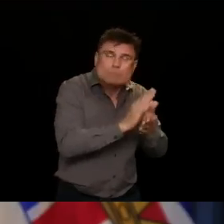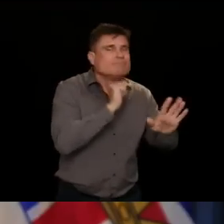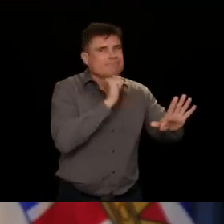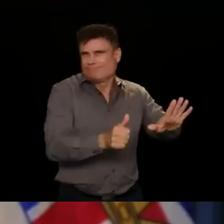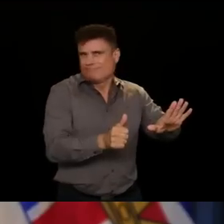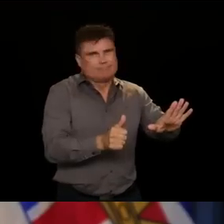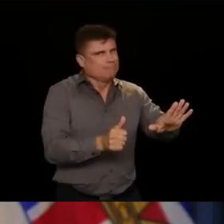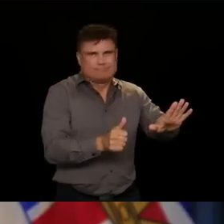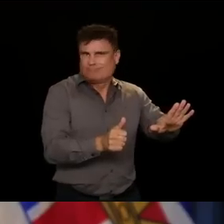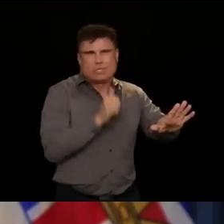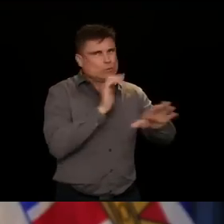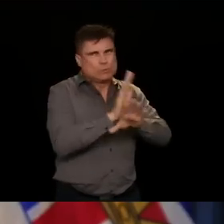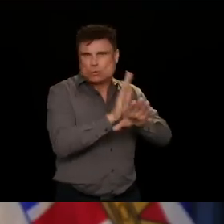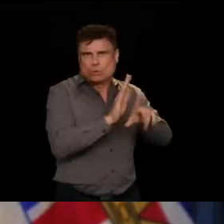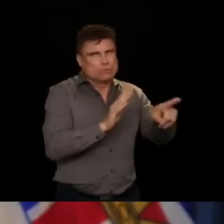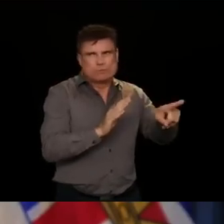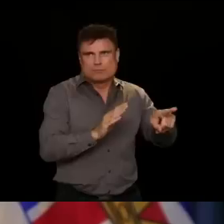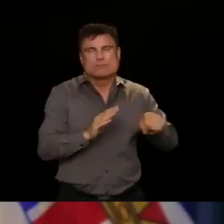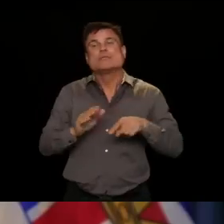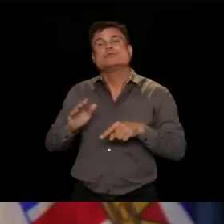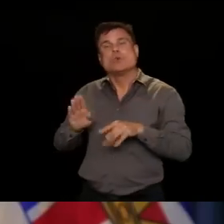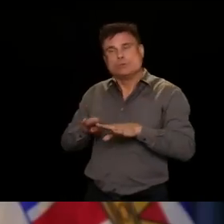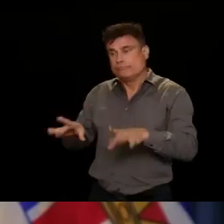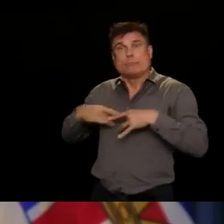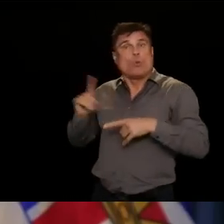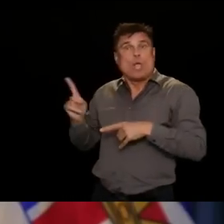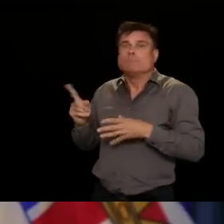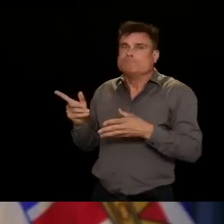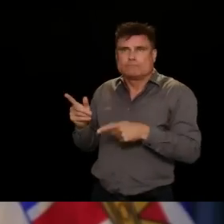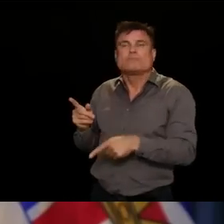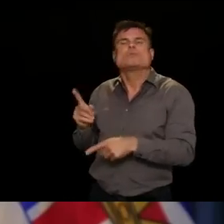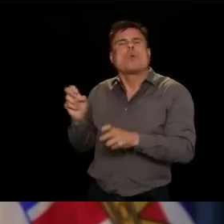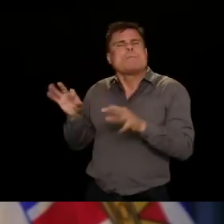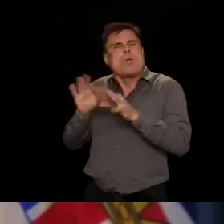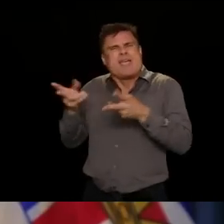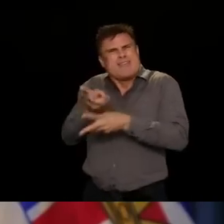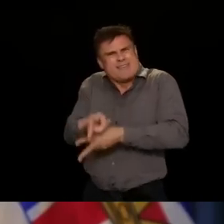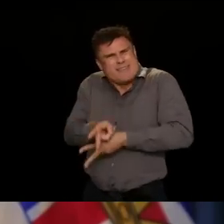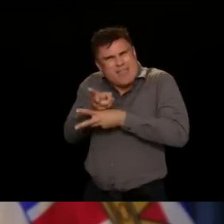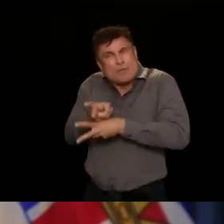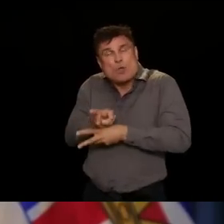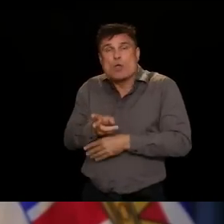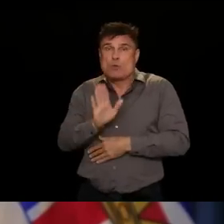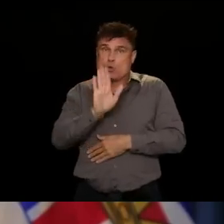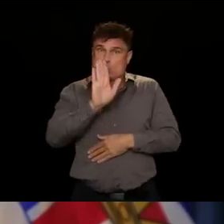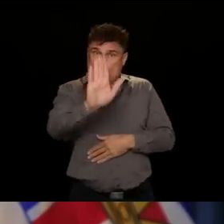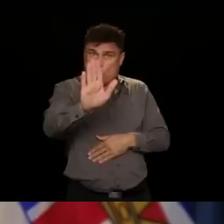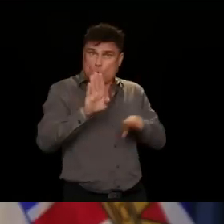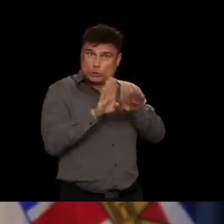as far as I'm aware. That is reassuring to us. We always of course, it's never absolute